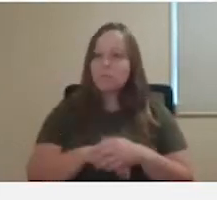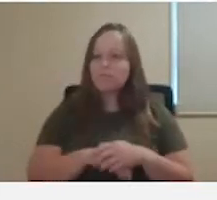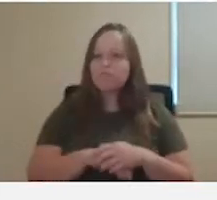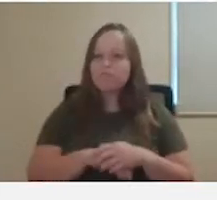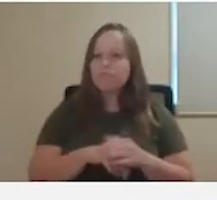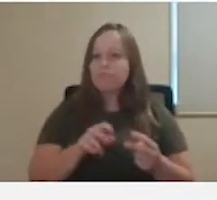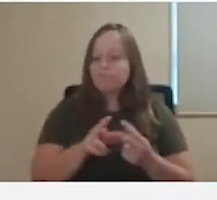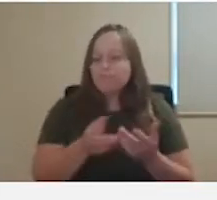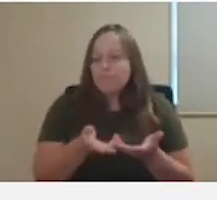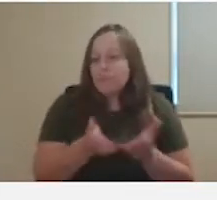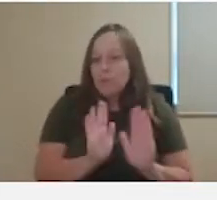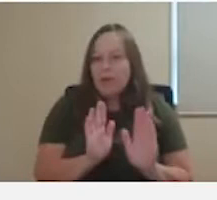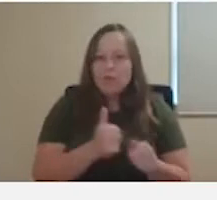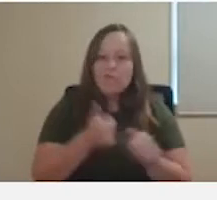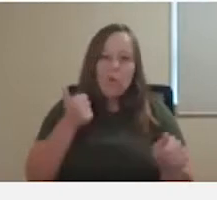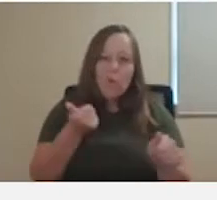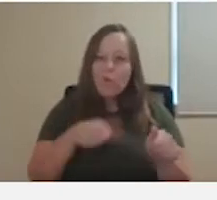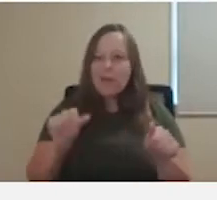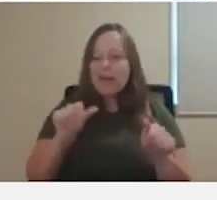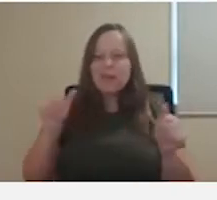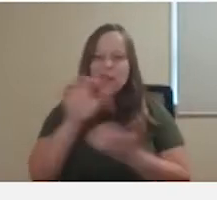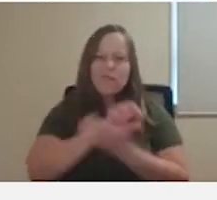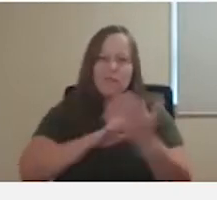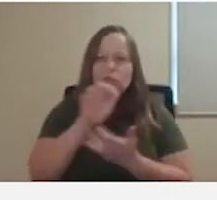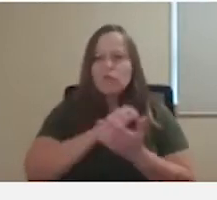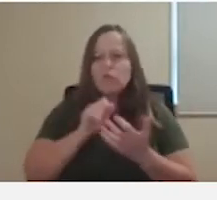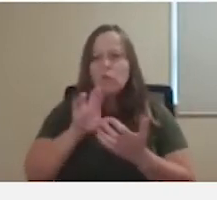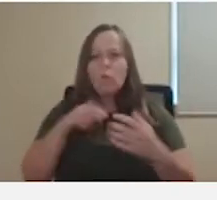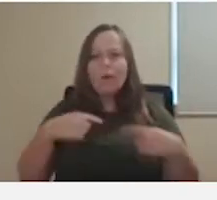just to avoid any confusion or any anxiety